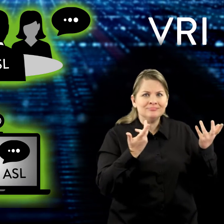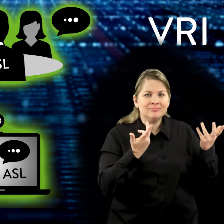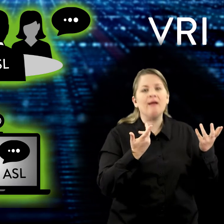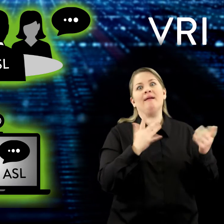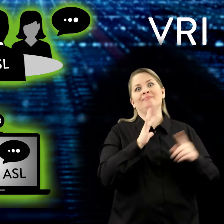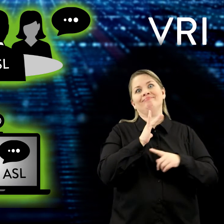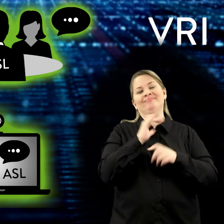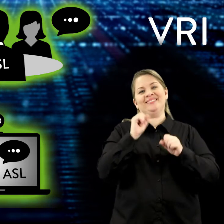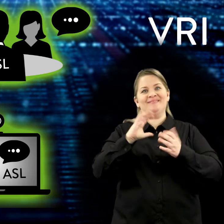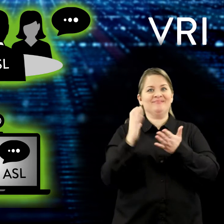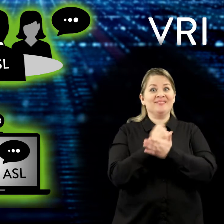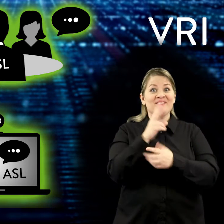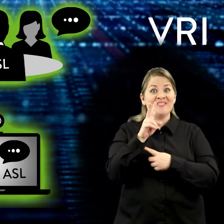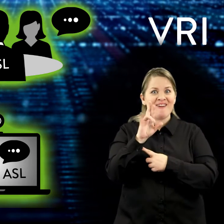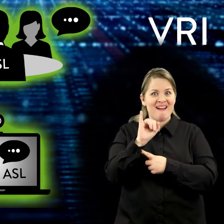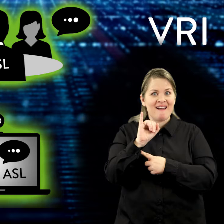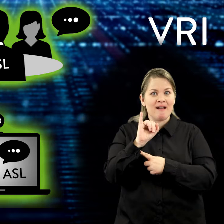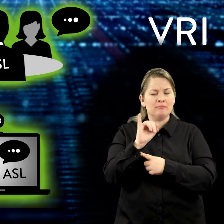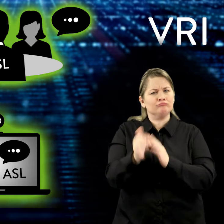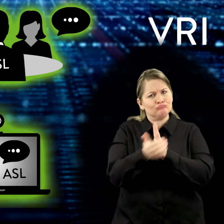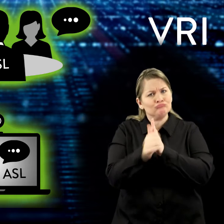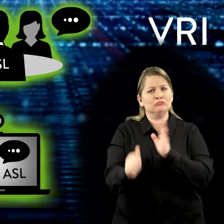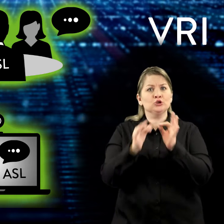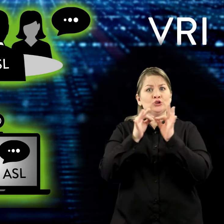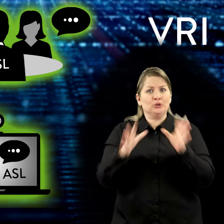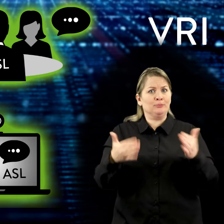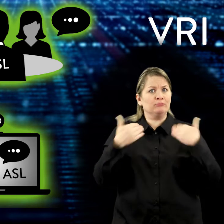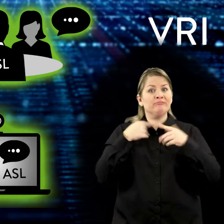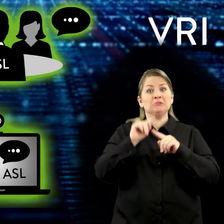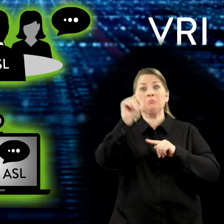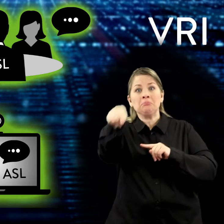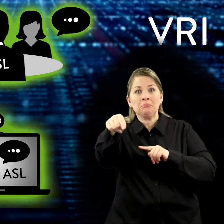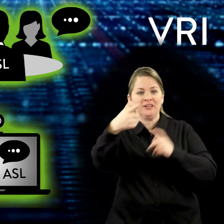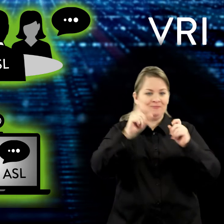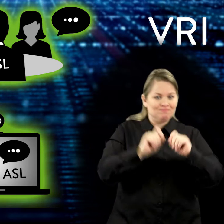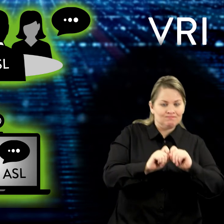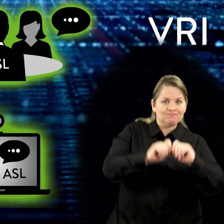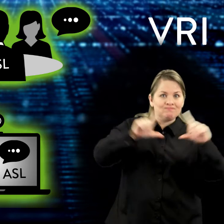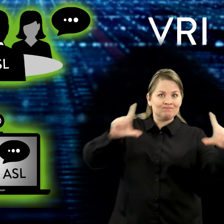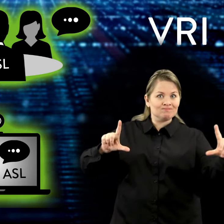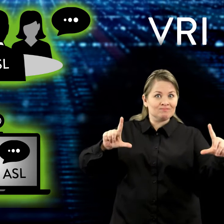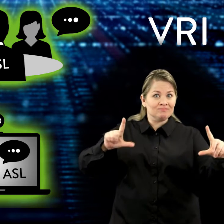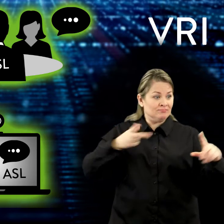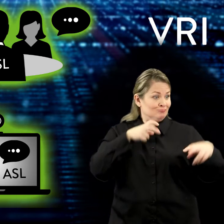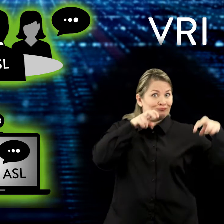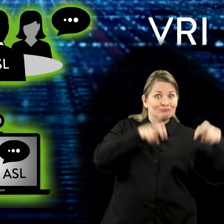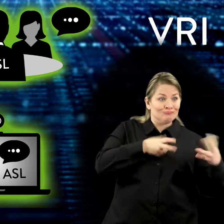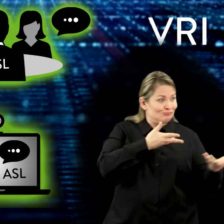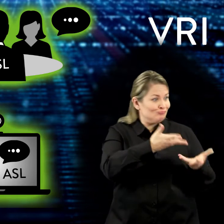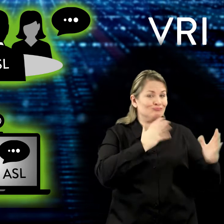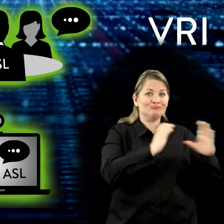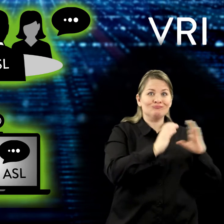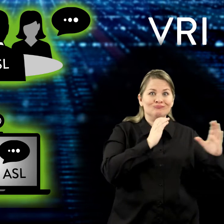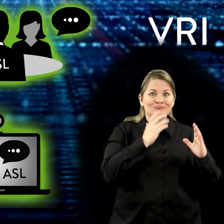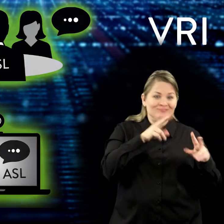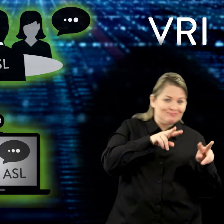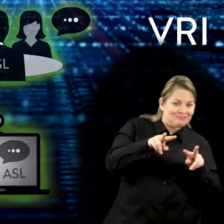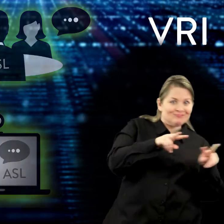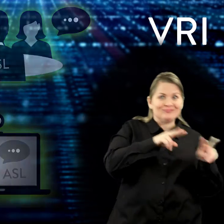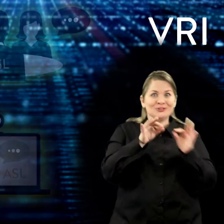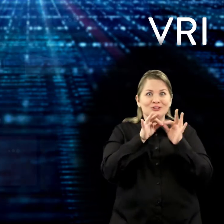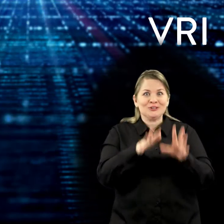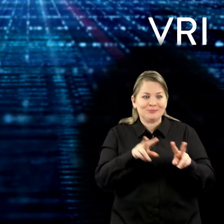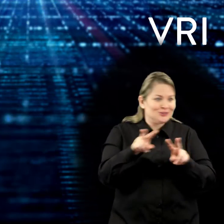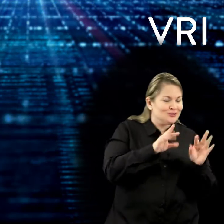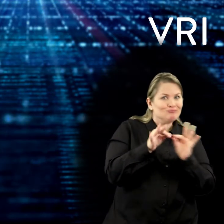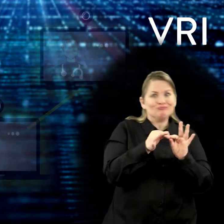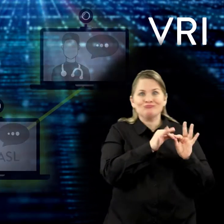who facilitates communication with a hearing person in the same location.